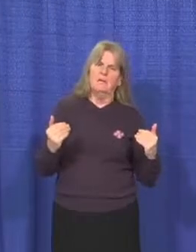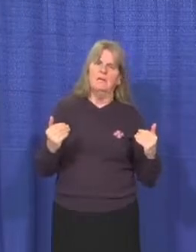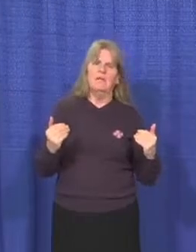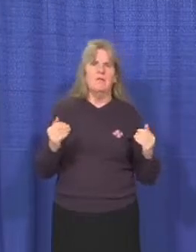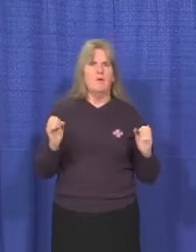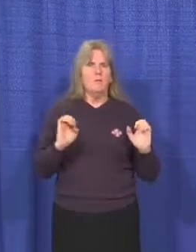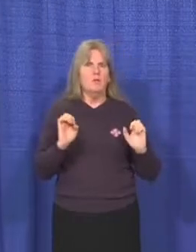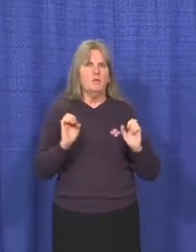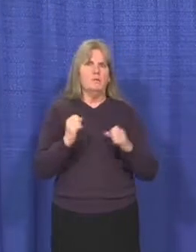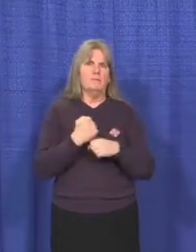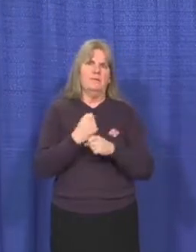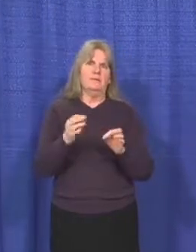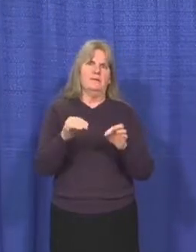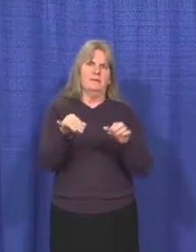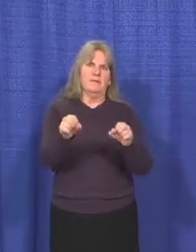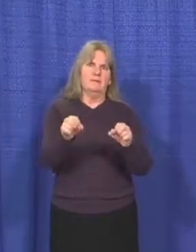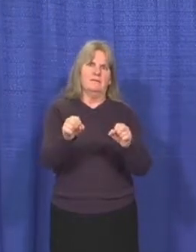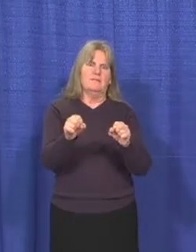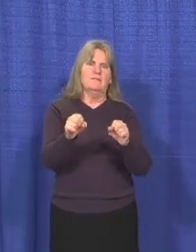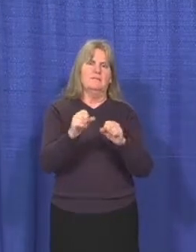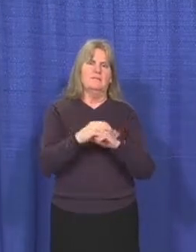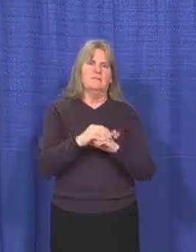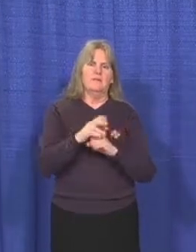We do to bring together deputy